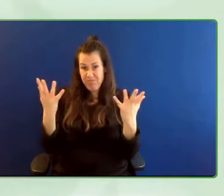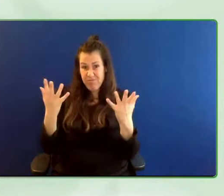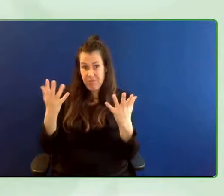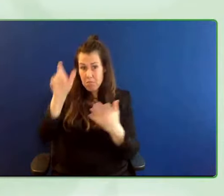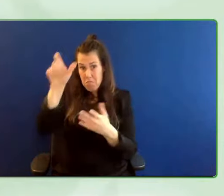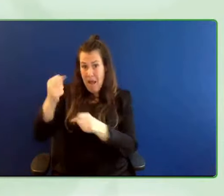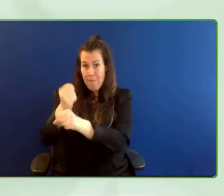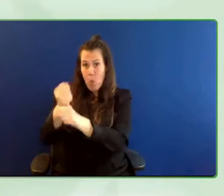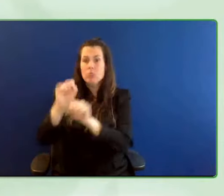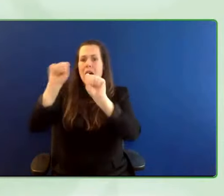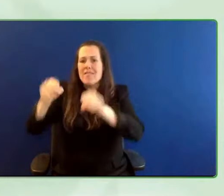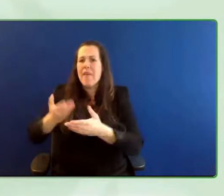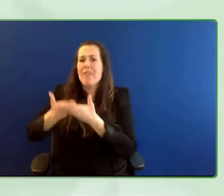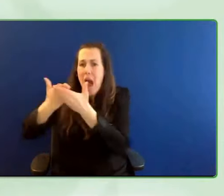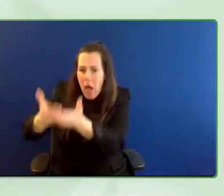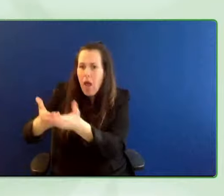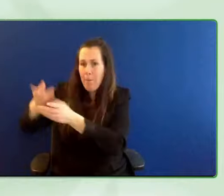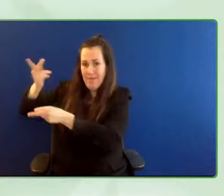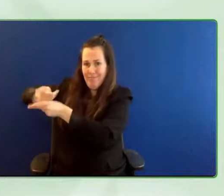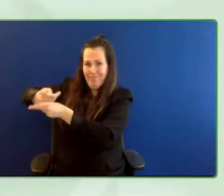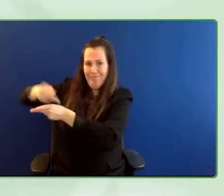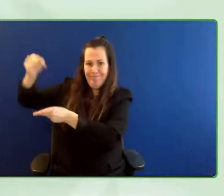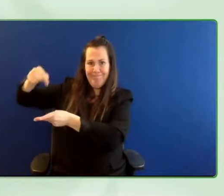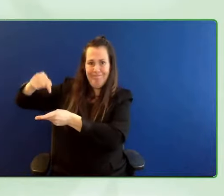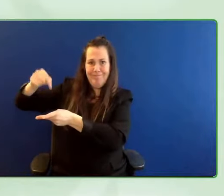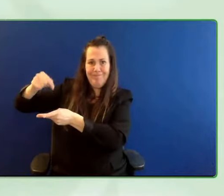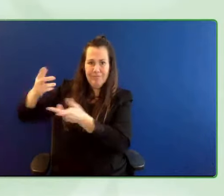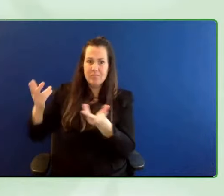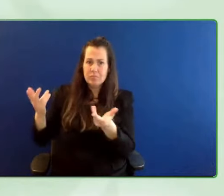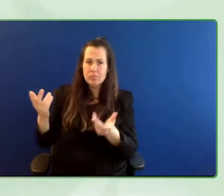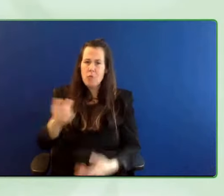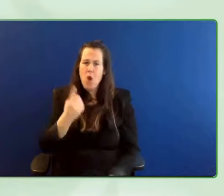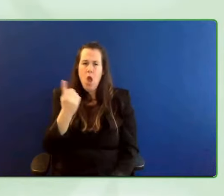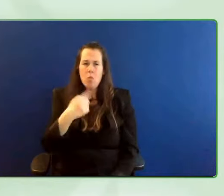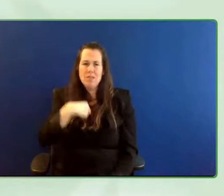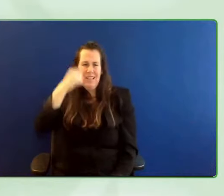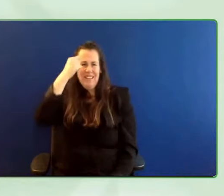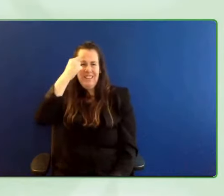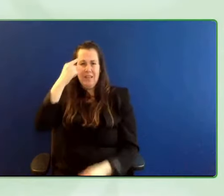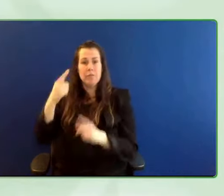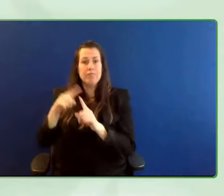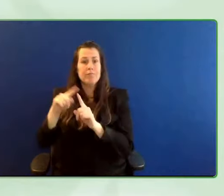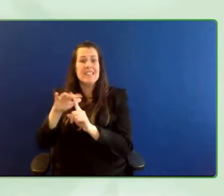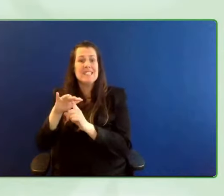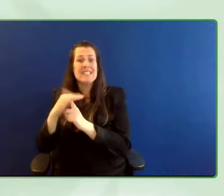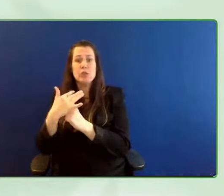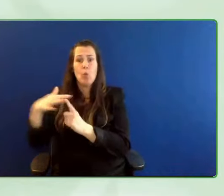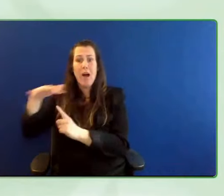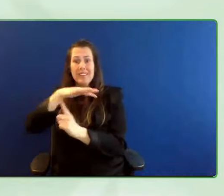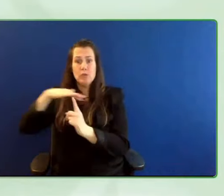is to give flexible work hours and options for remote work when possible.